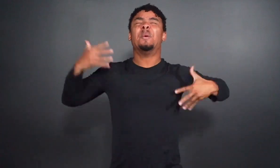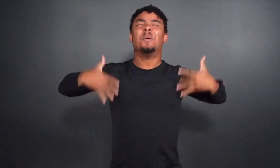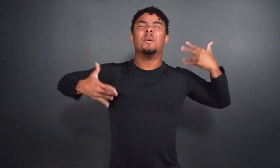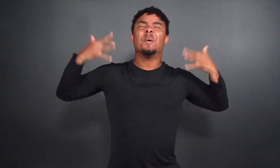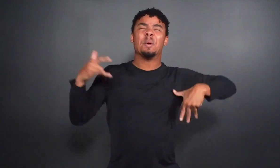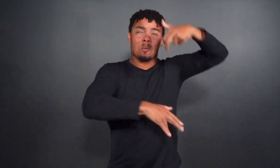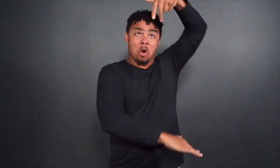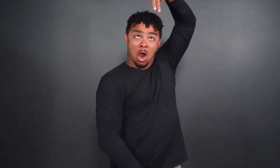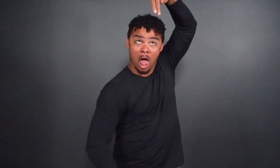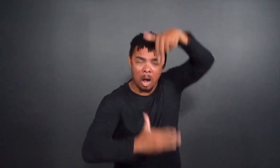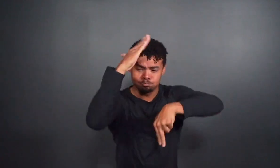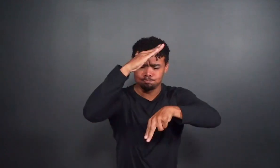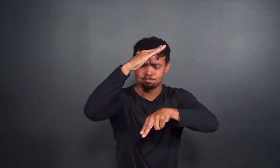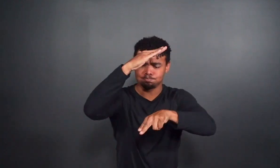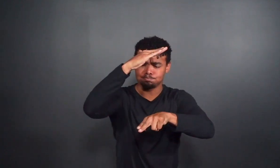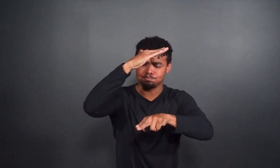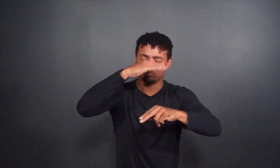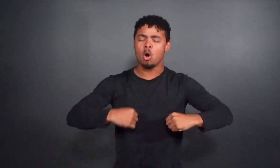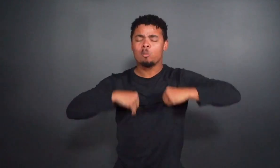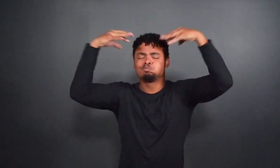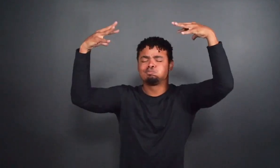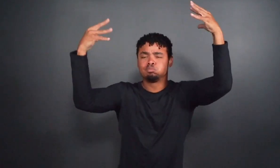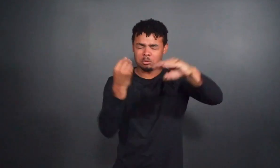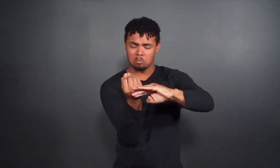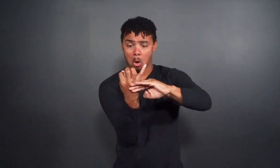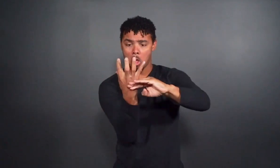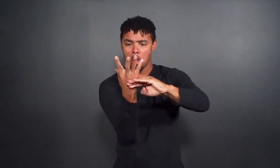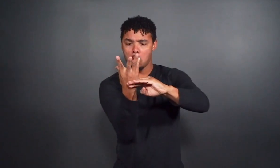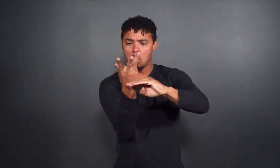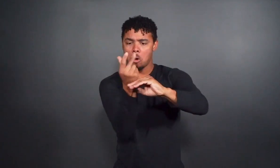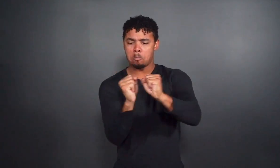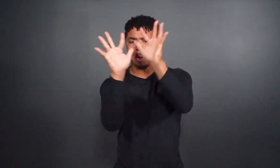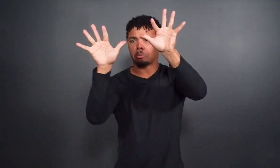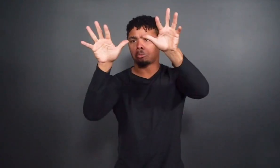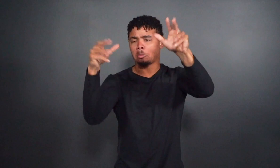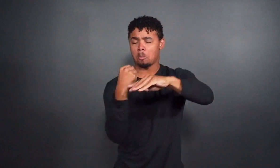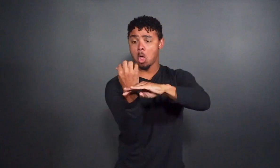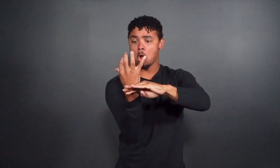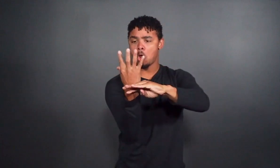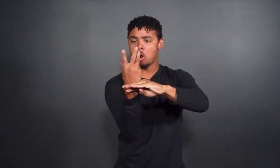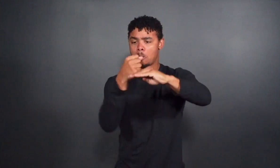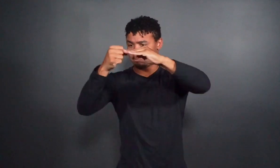continues plummeting. half above water and half below, we see SUBJECT impact water and sink below the surface, gracefully curving. SUBJECT going under Splash on surface.